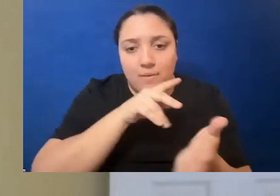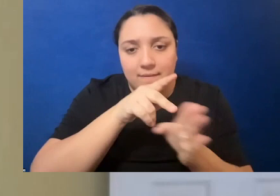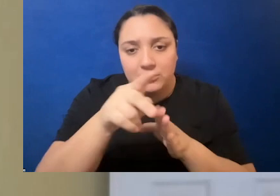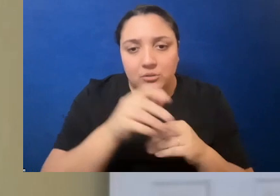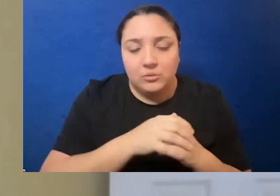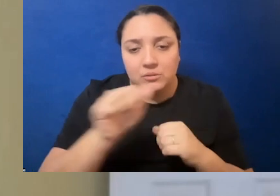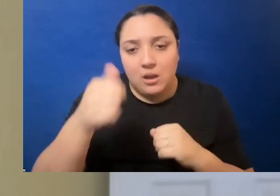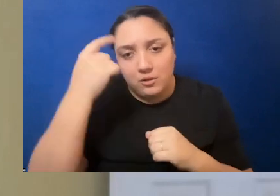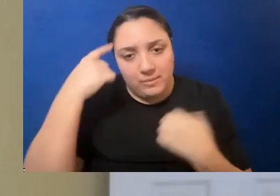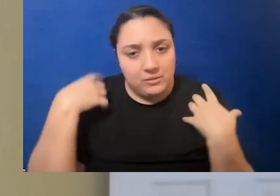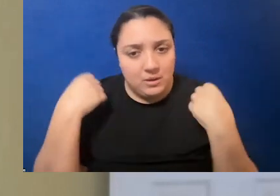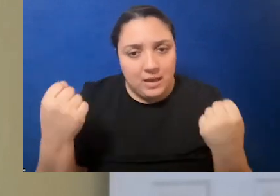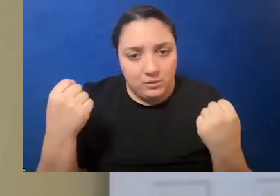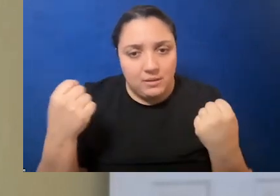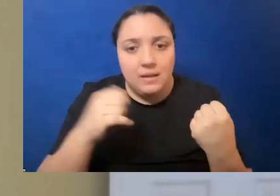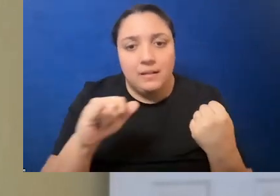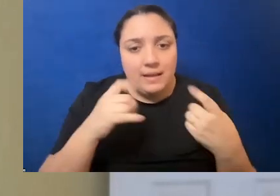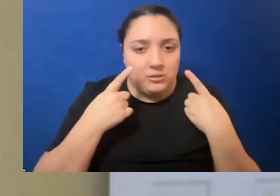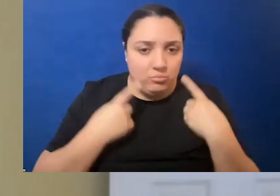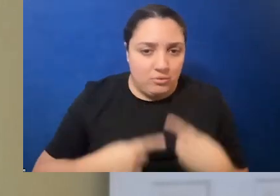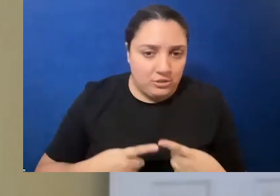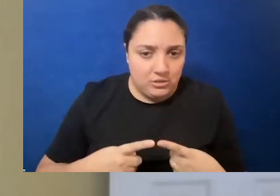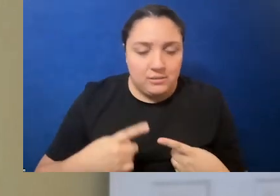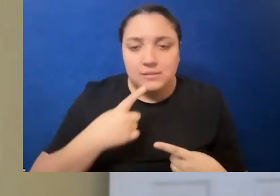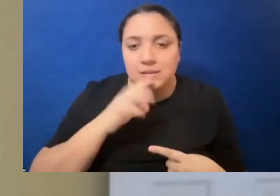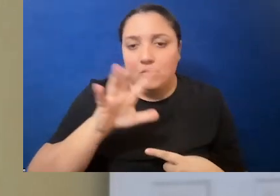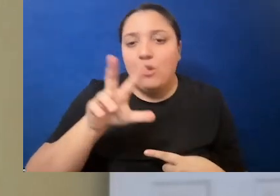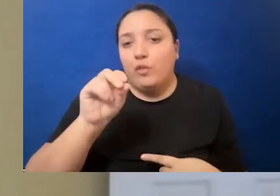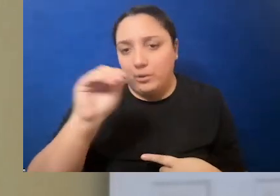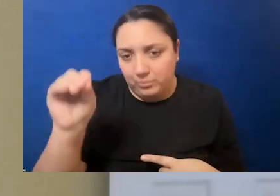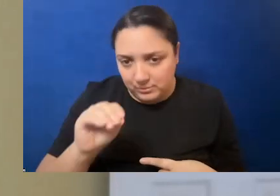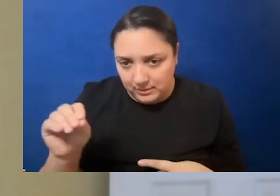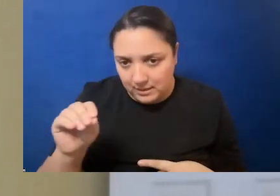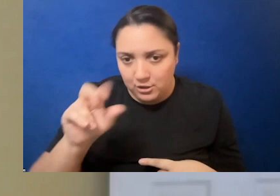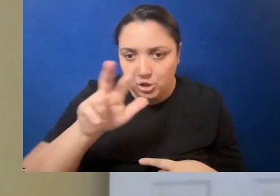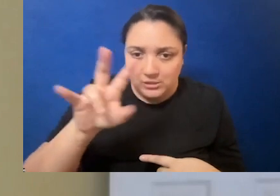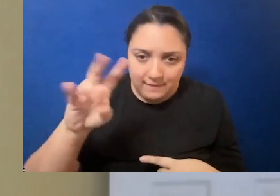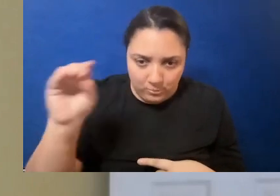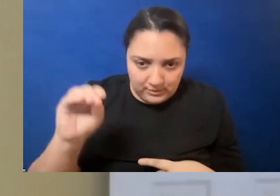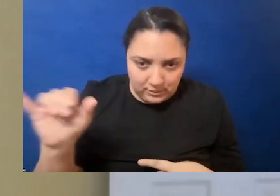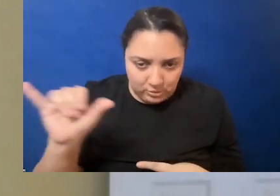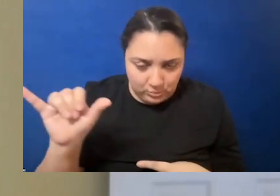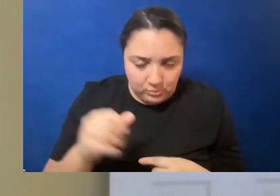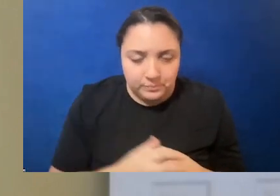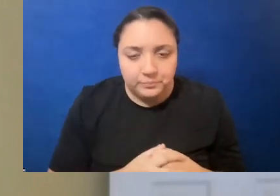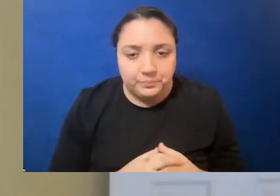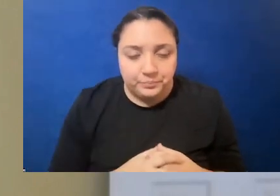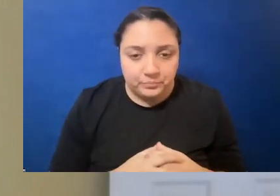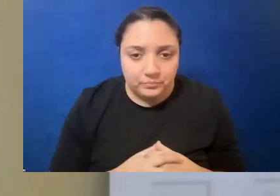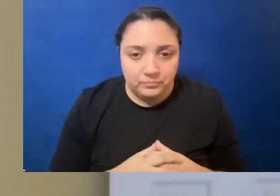ABOUT. BULLYING IS 7% AS INTERACTIONS WITH SCHOOL PROFESSIONALS. OTHER MENTAL HEALTH CONDITIONS